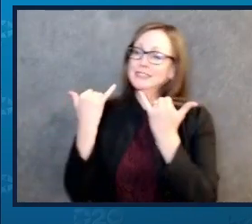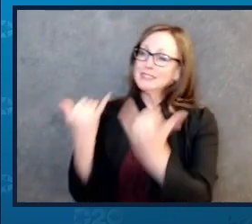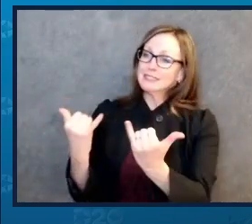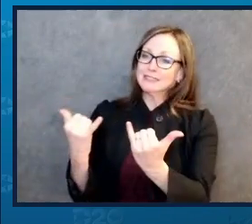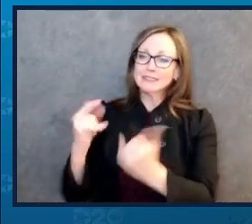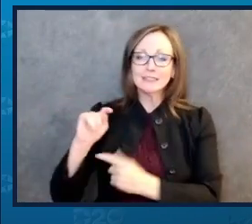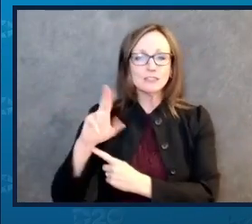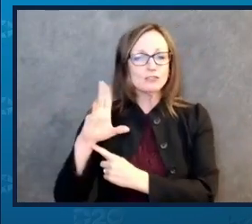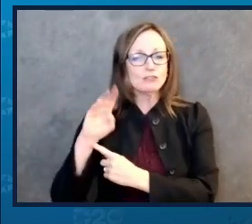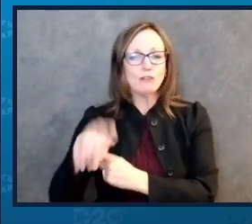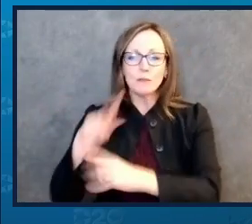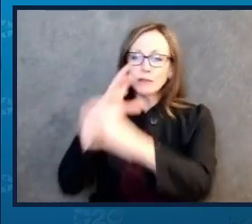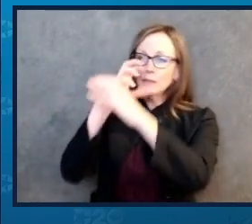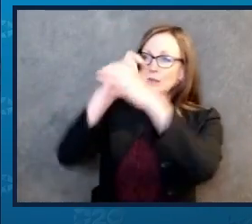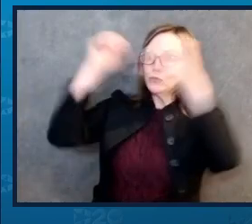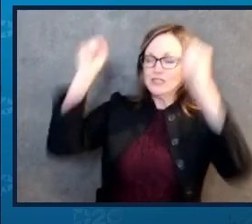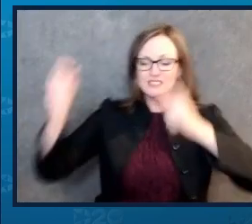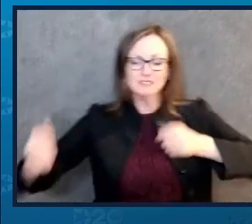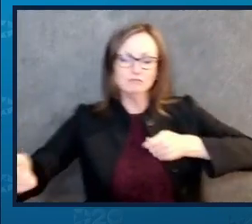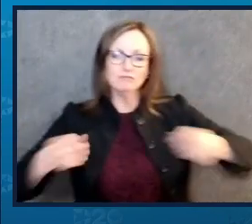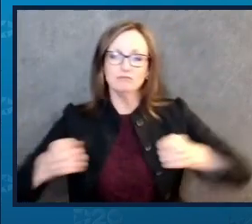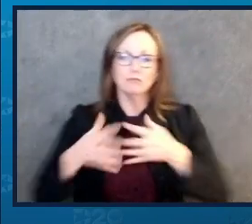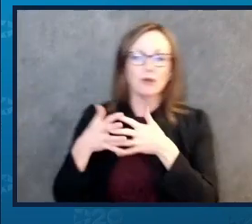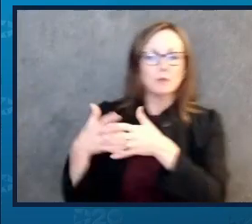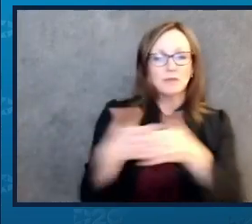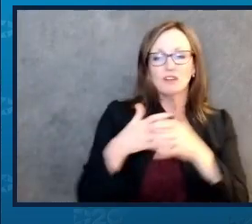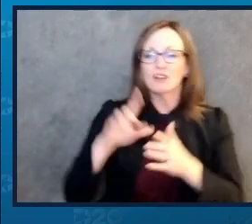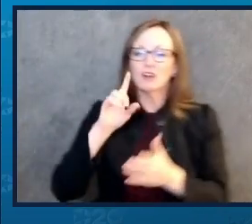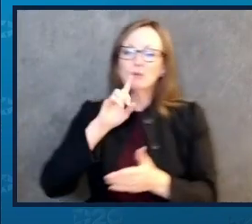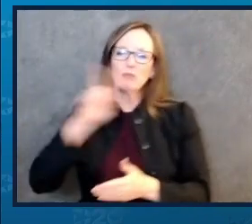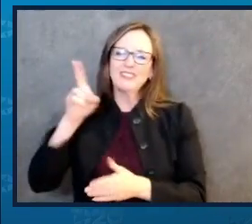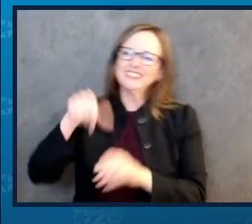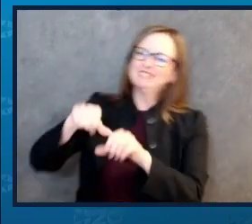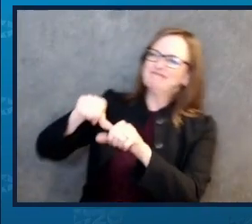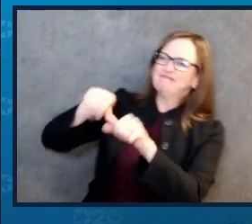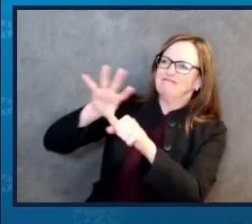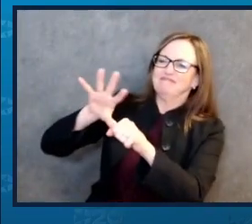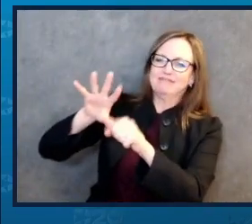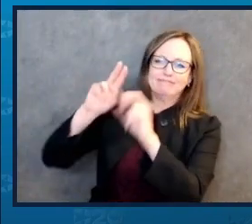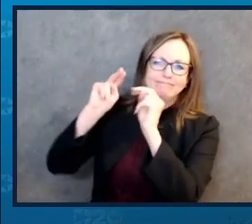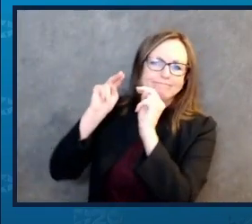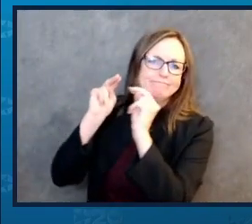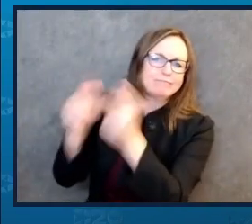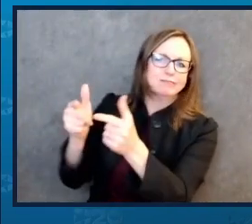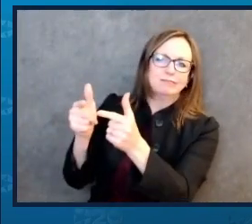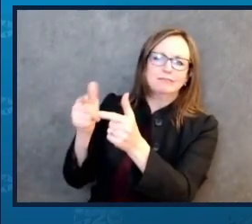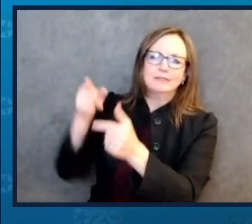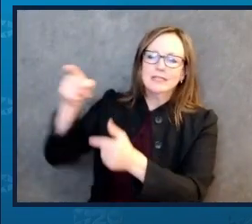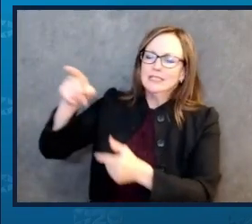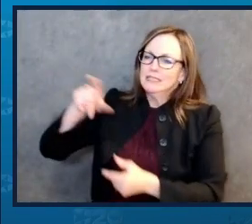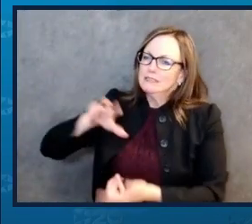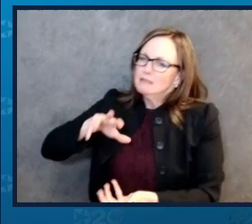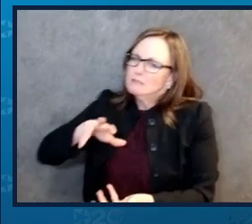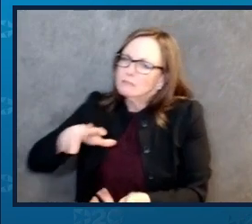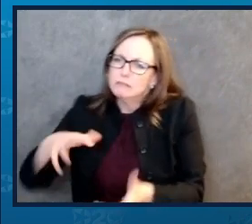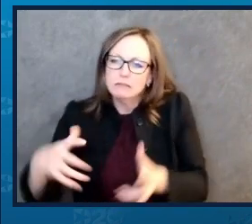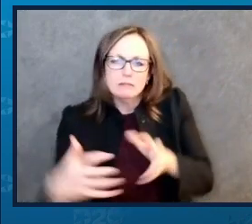US FEEL AFRAID THE CALLOUSNESS,